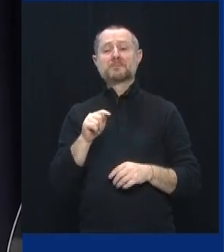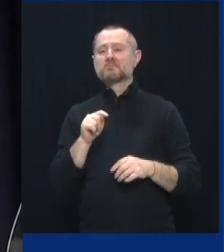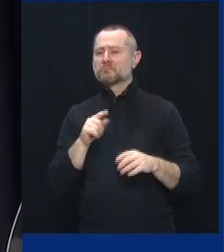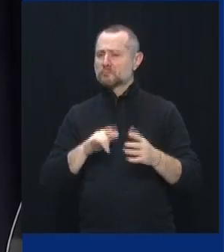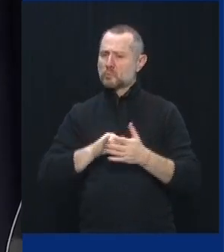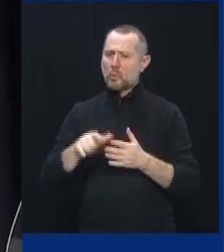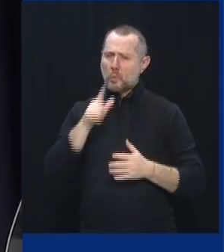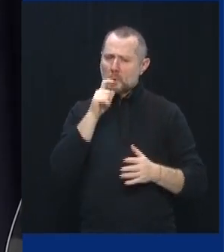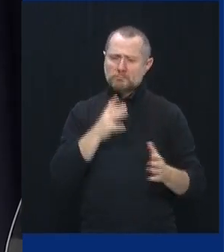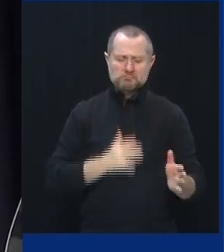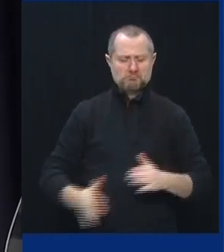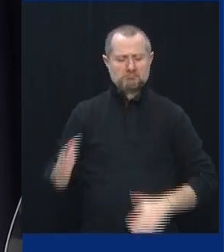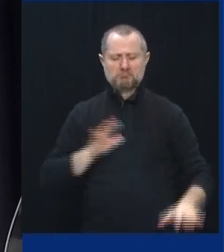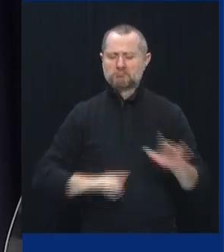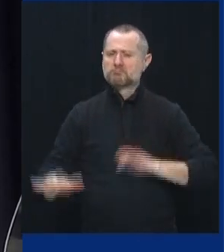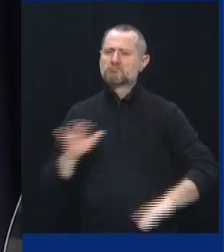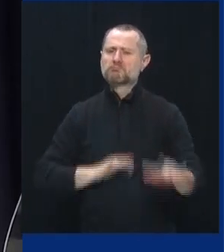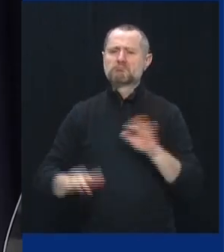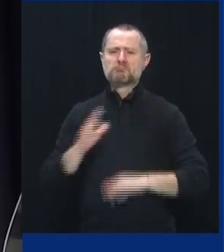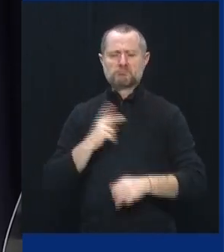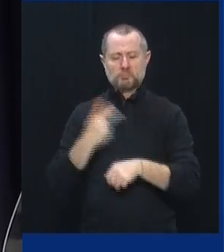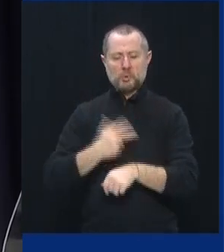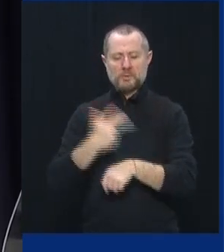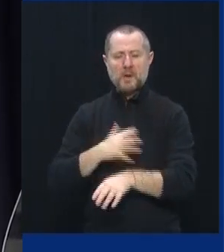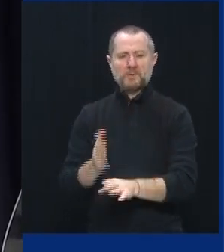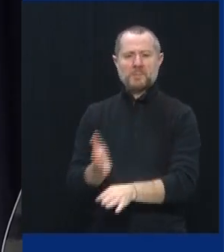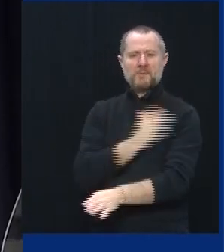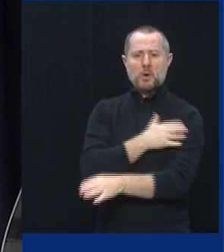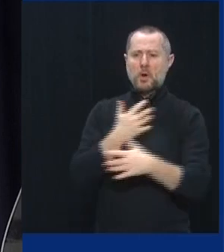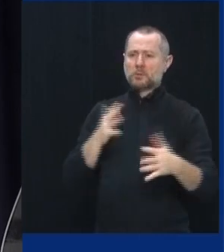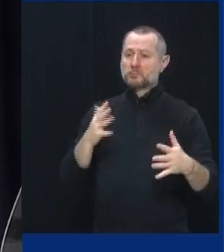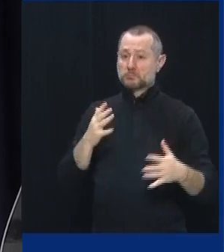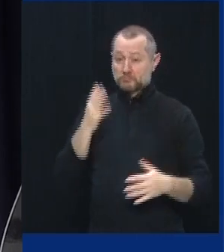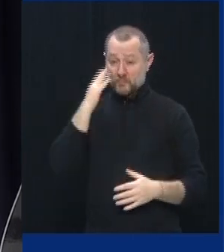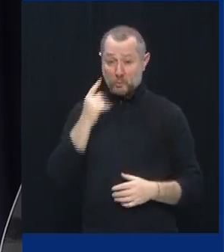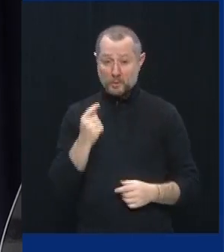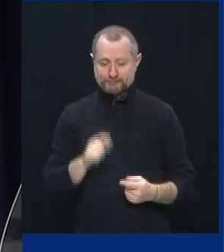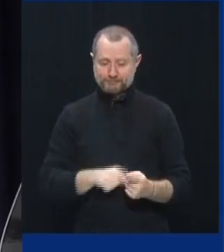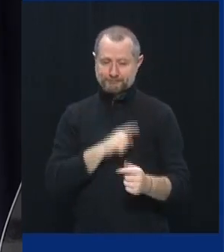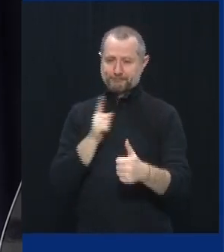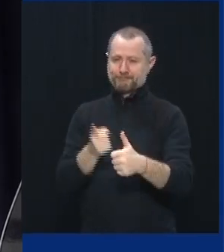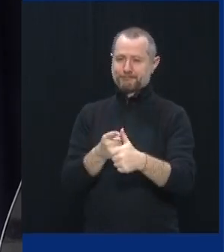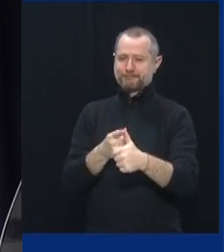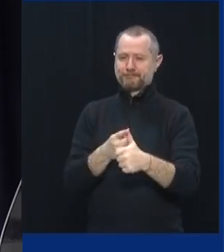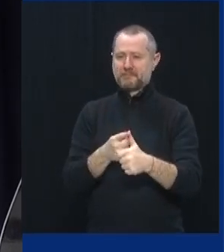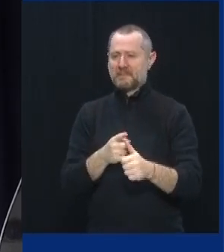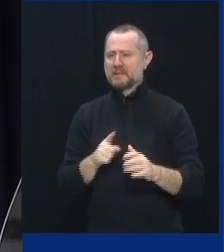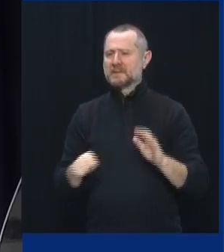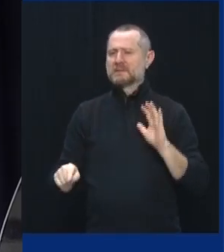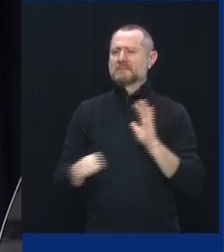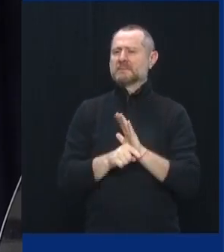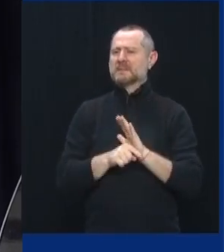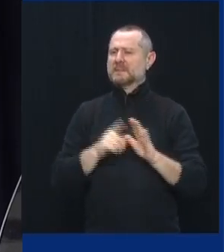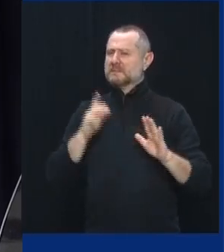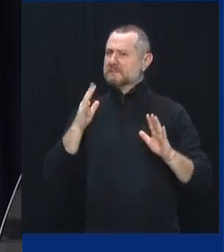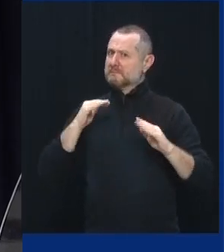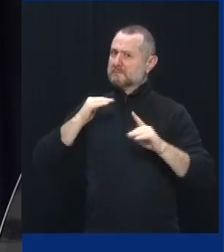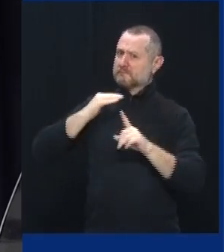I'LL TRY NOT TO REPEAT YOU. NEW YORK CITY TRANSIT WORKFORCE ROSE TO THE CHALLENGE, STARTED PLEPING AND PLANNING DAYS AGO